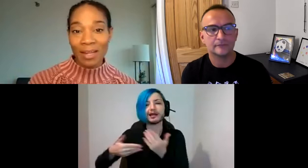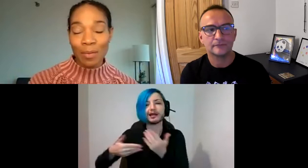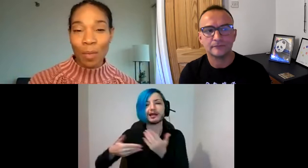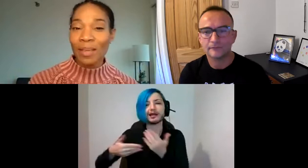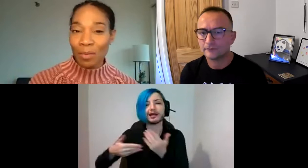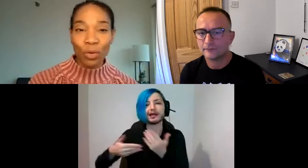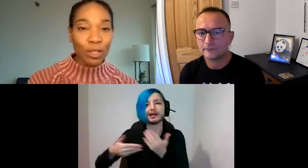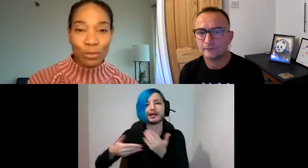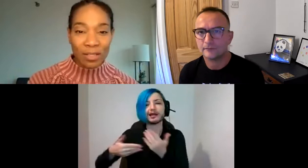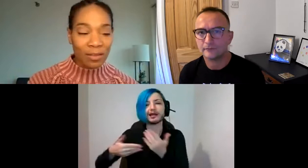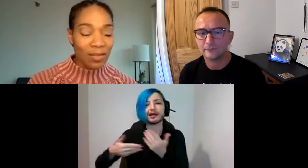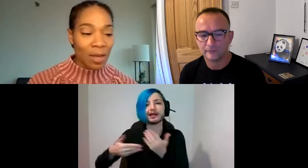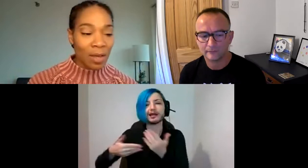our beautiful differences you know.